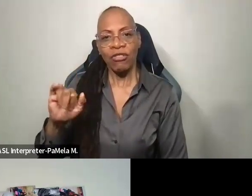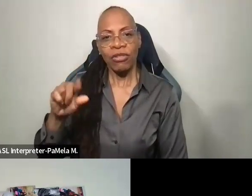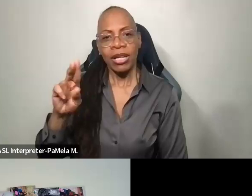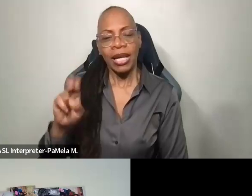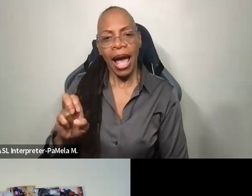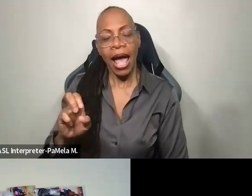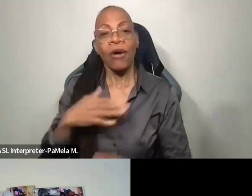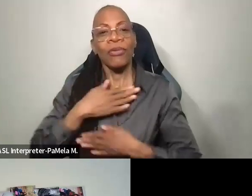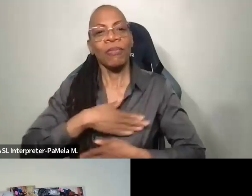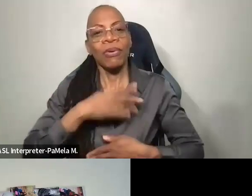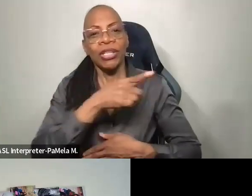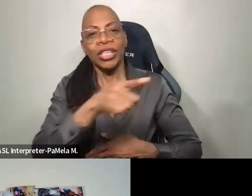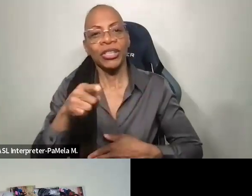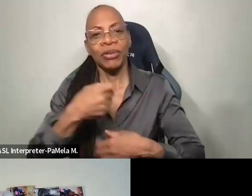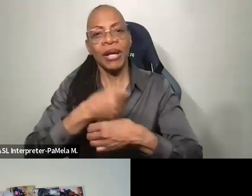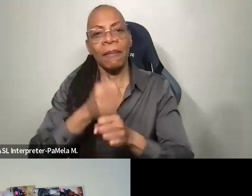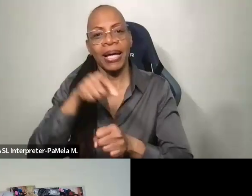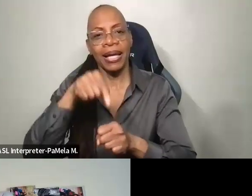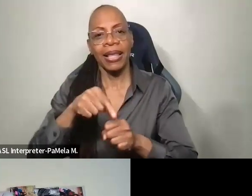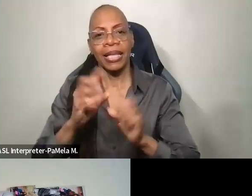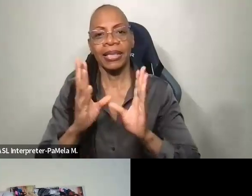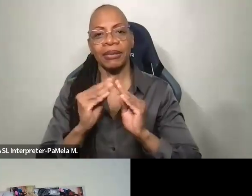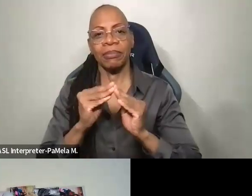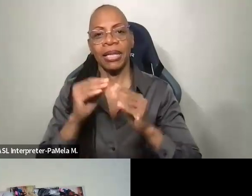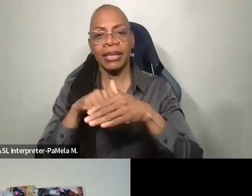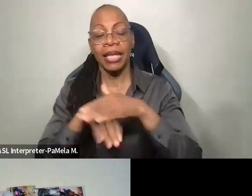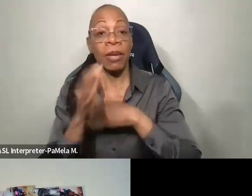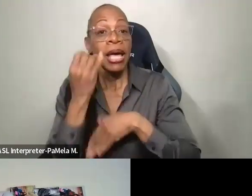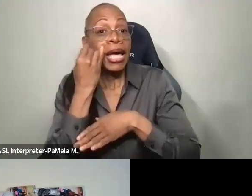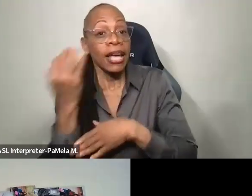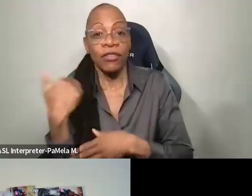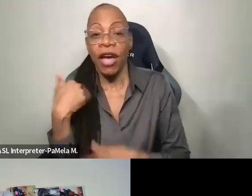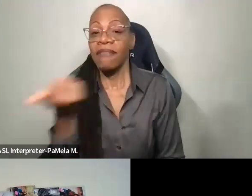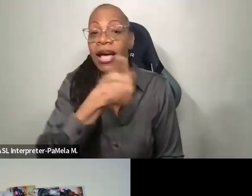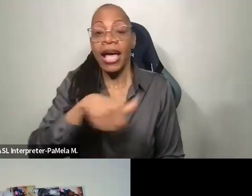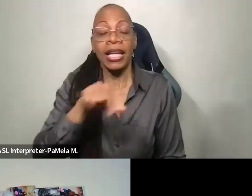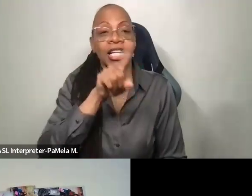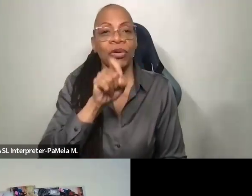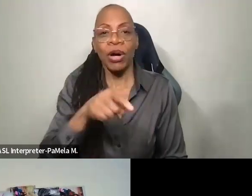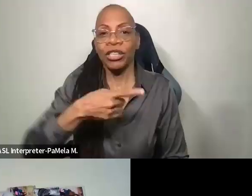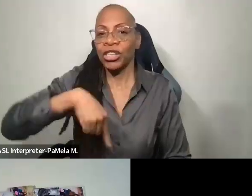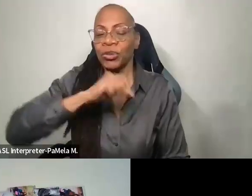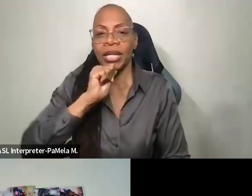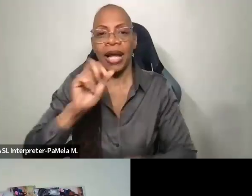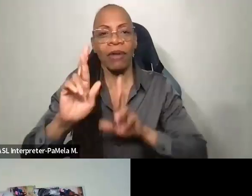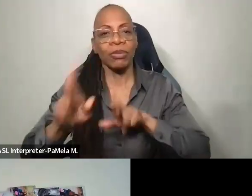Please, anyone who had a question that we didn't get to or needs just a little bit more time and response,